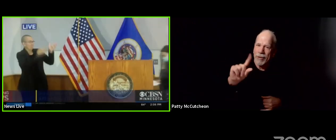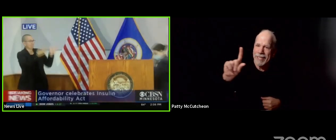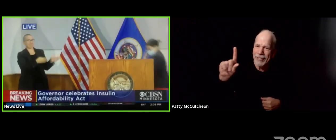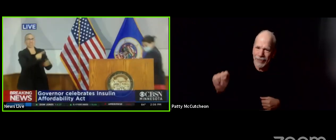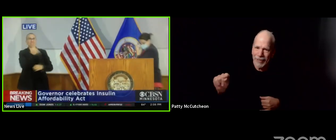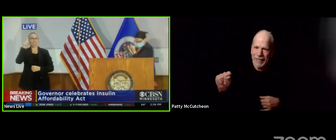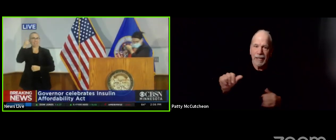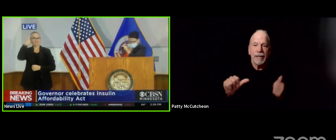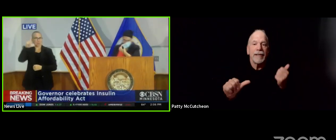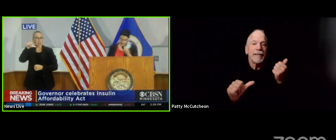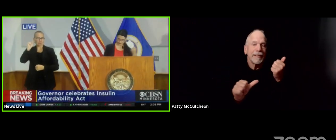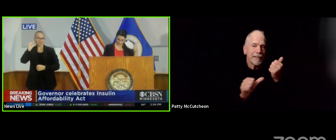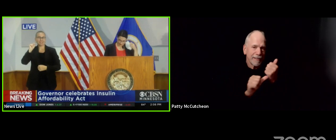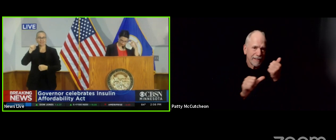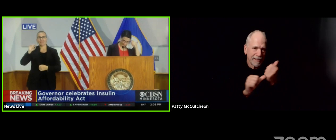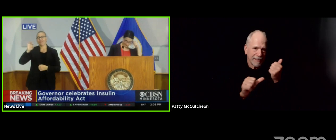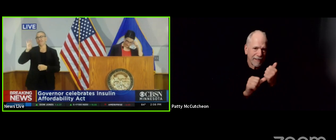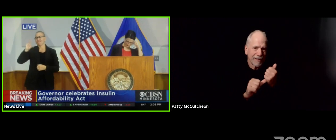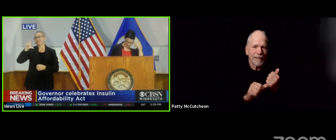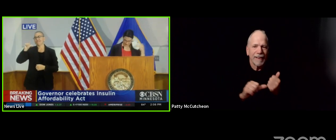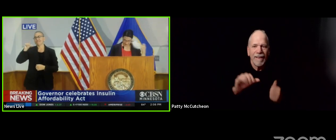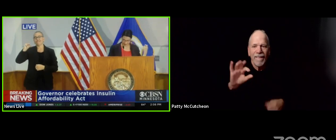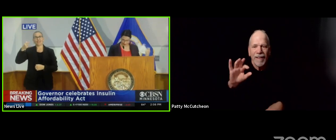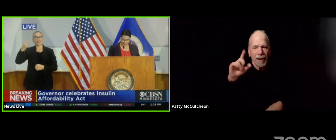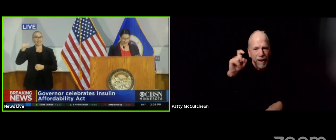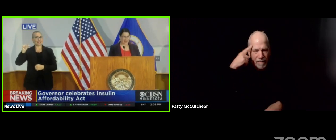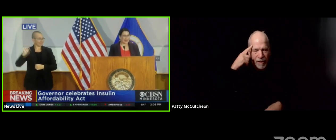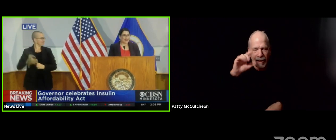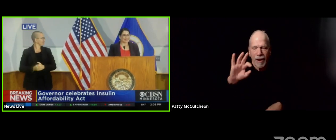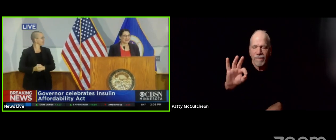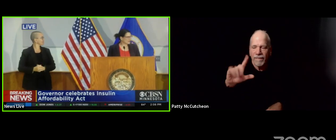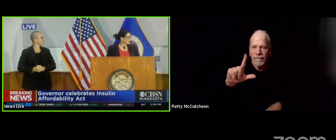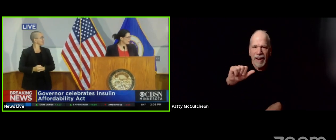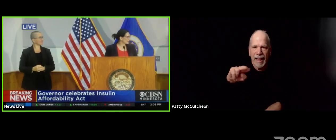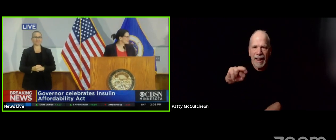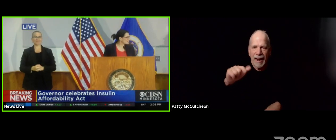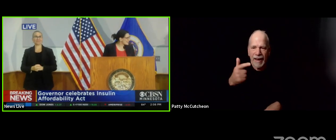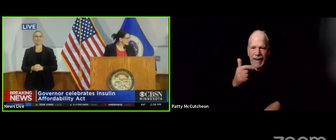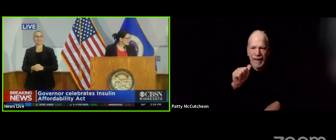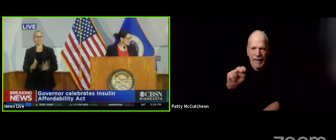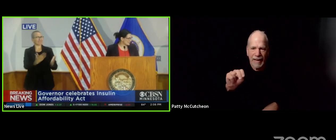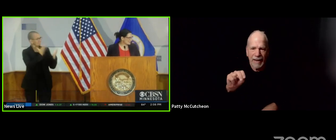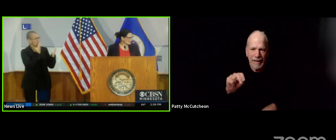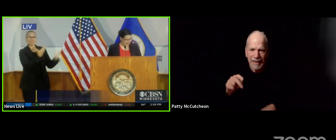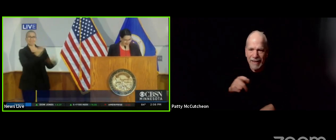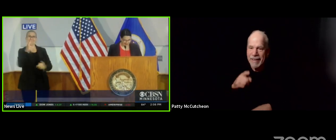≫ THANK YOU, GOVERNOR. AND TODAY IS A DAY THAT WE HAVE